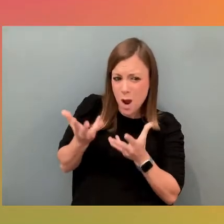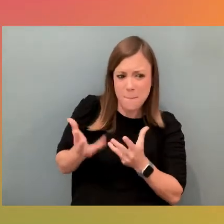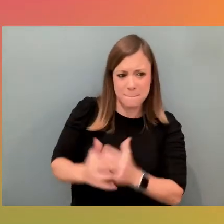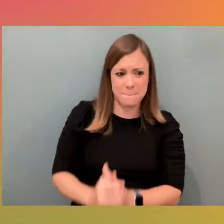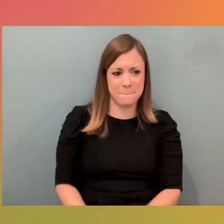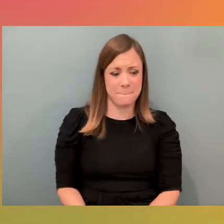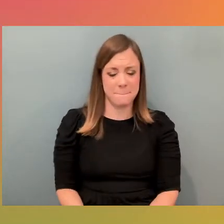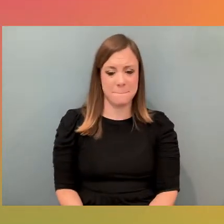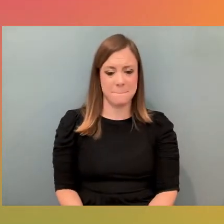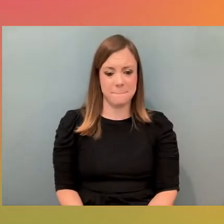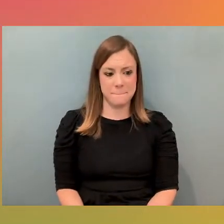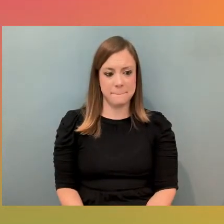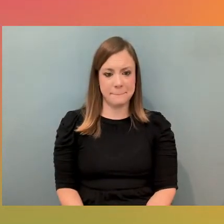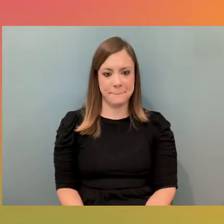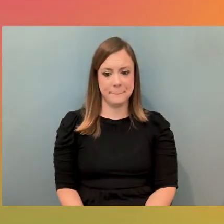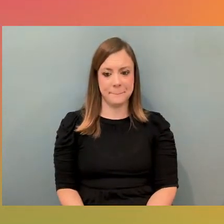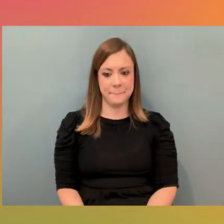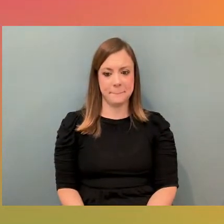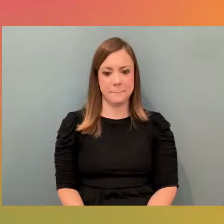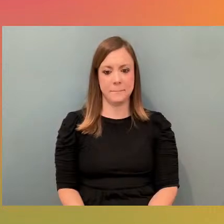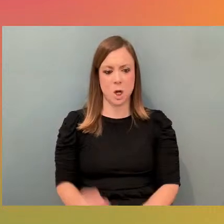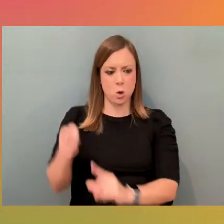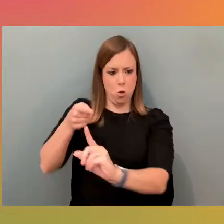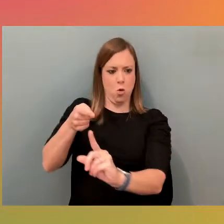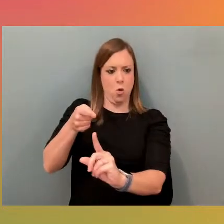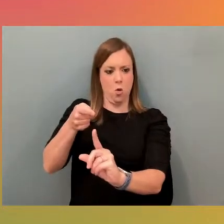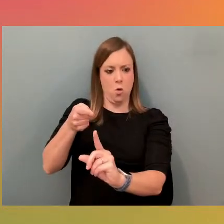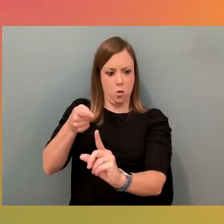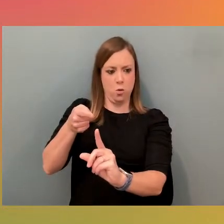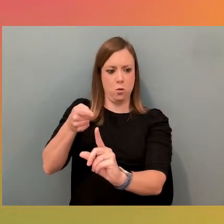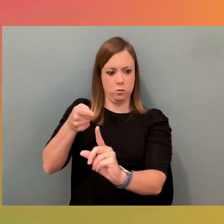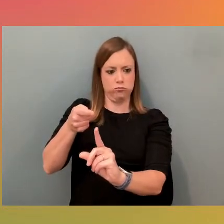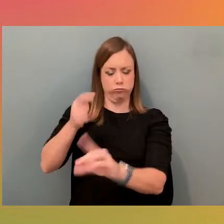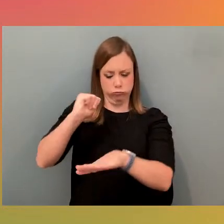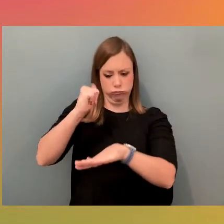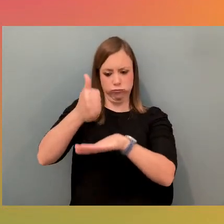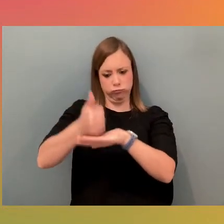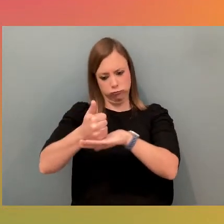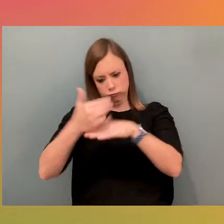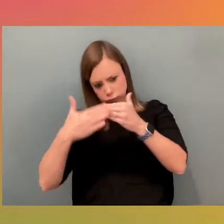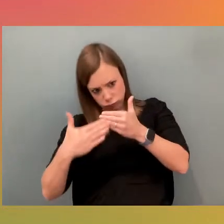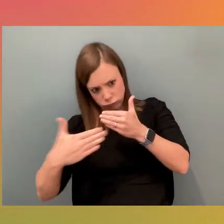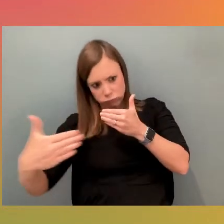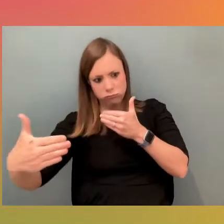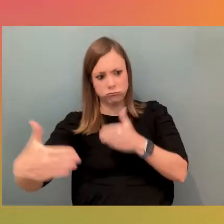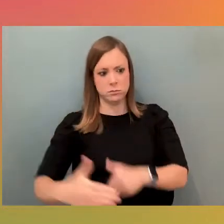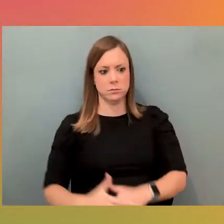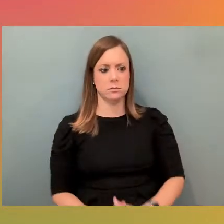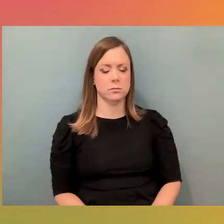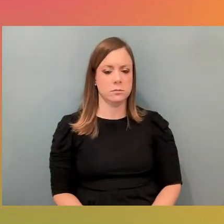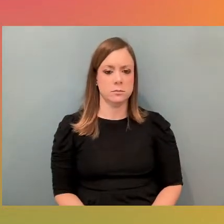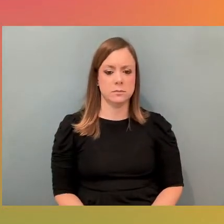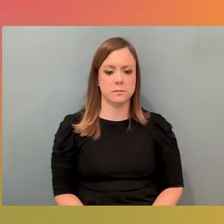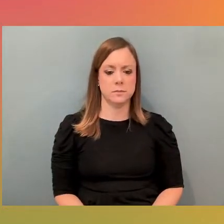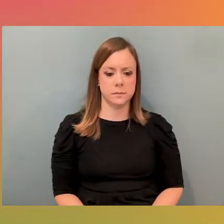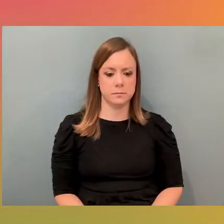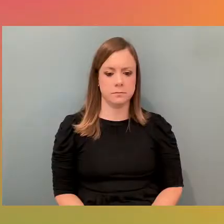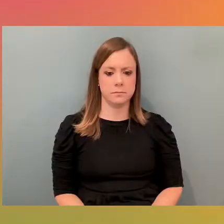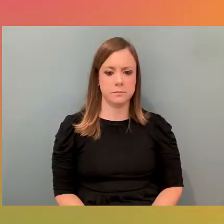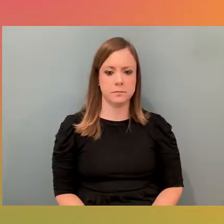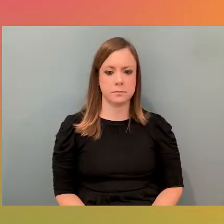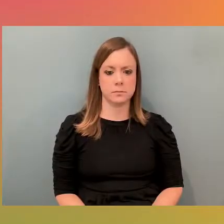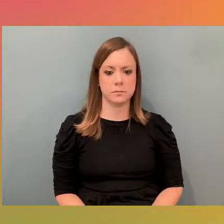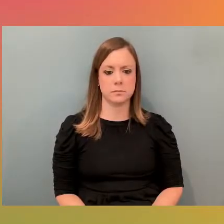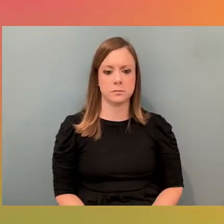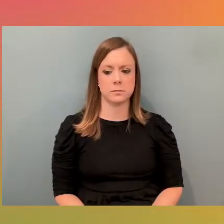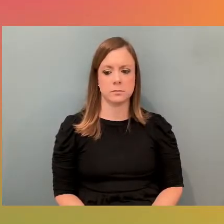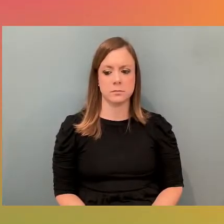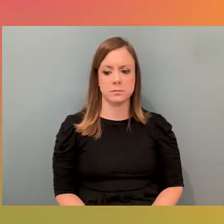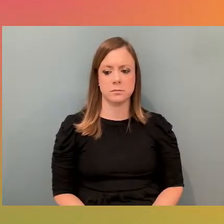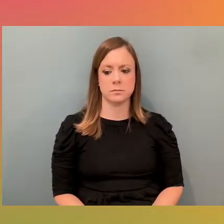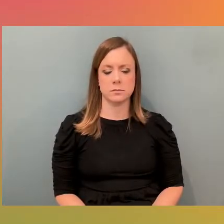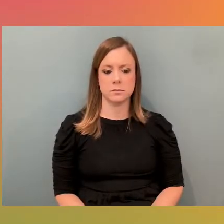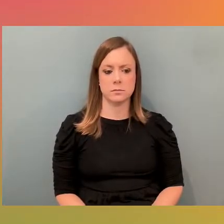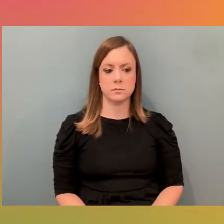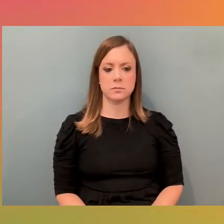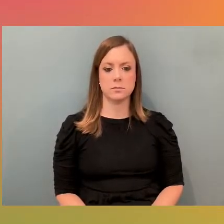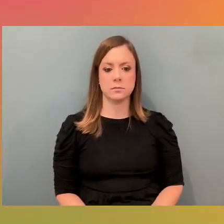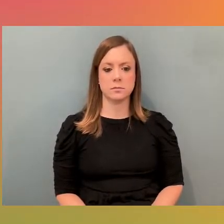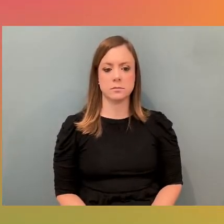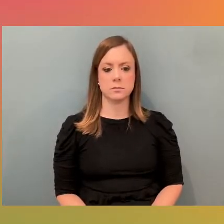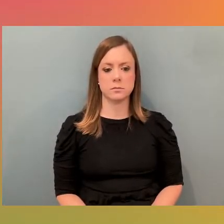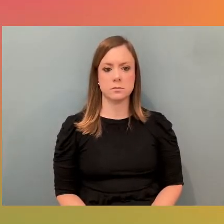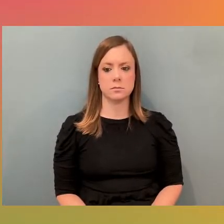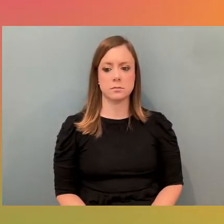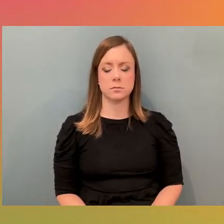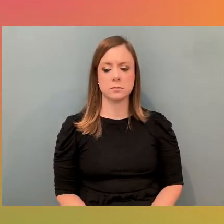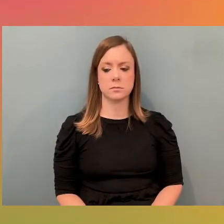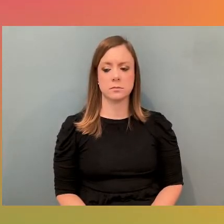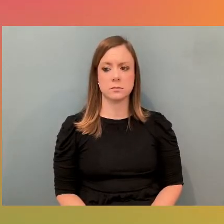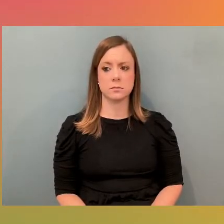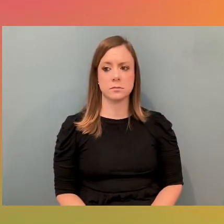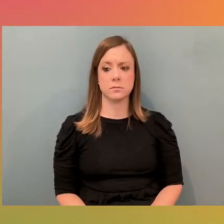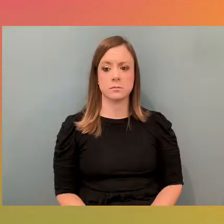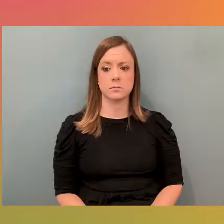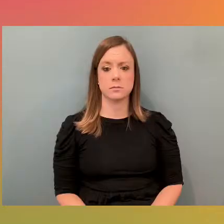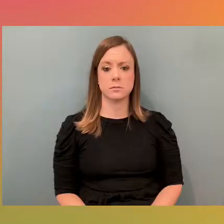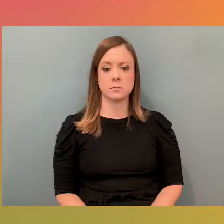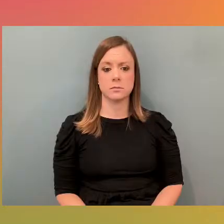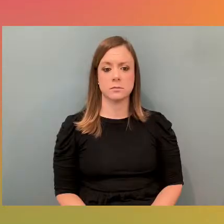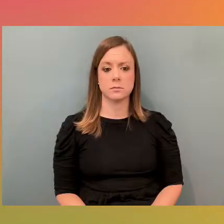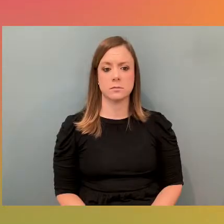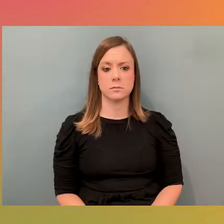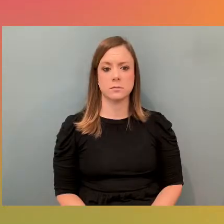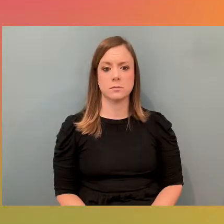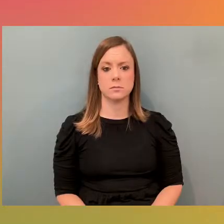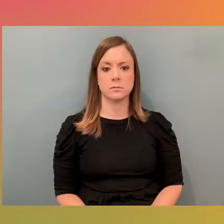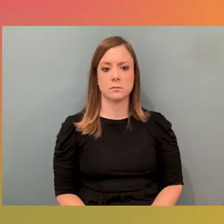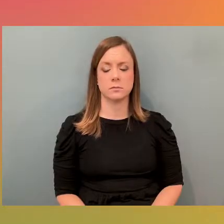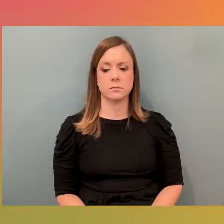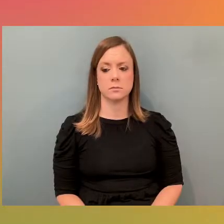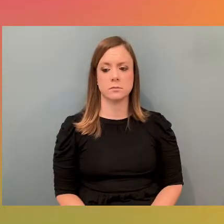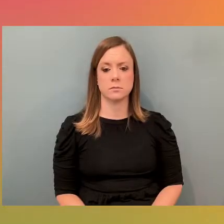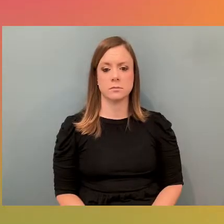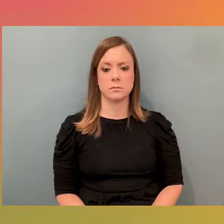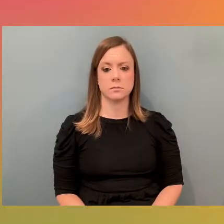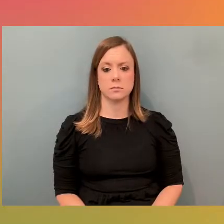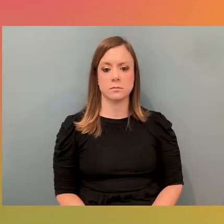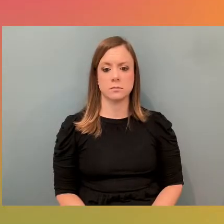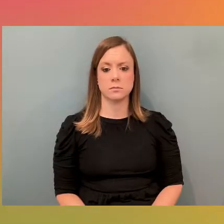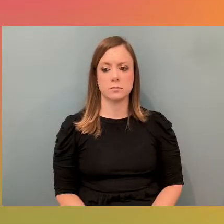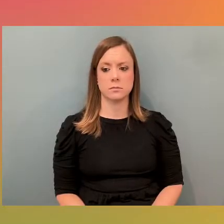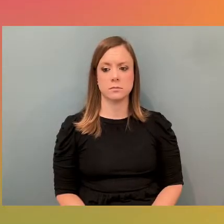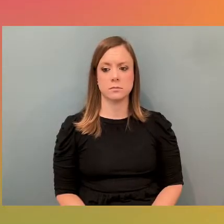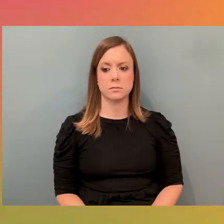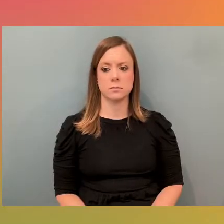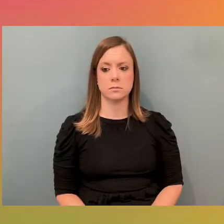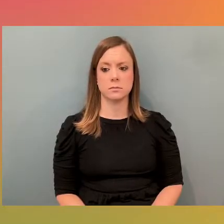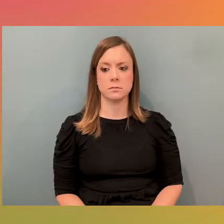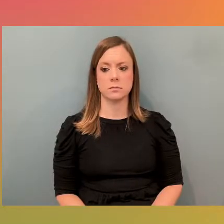WHAT WOULD YOU LIKE TO BRING